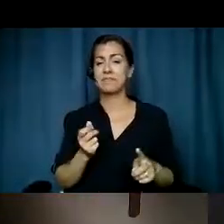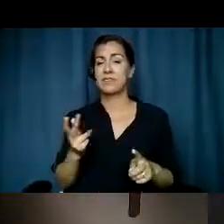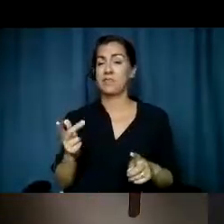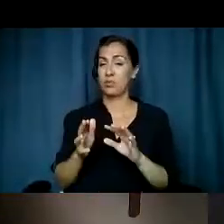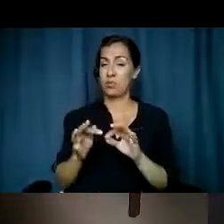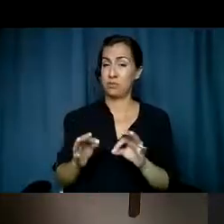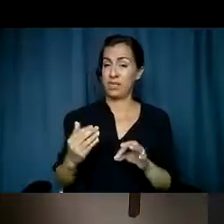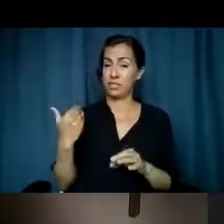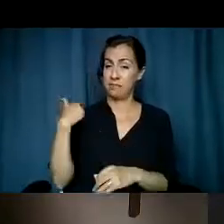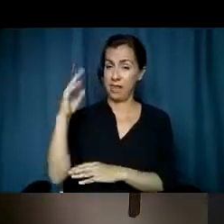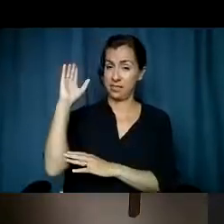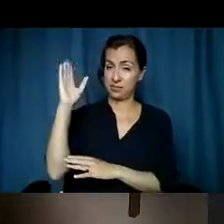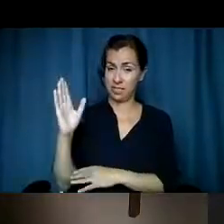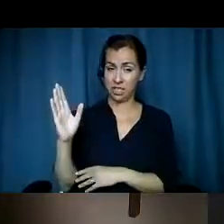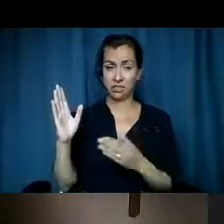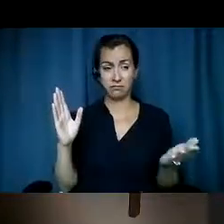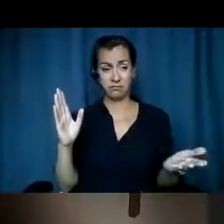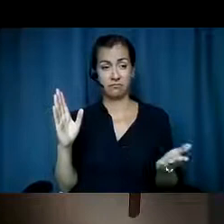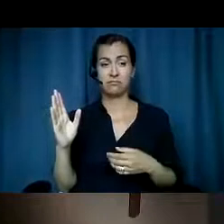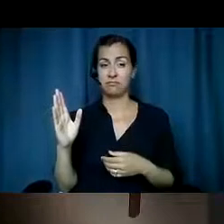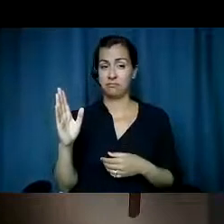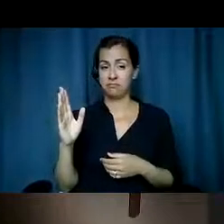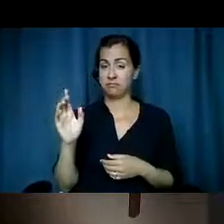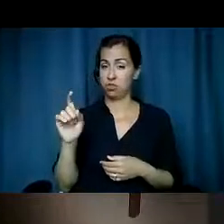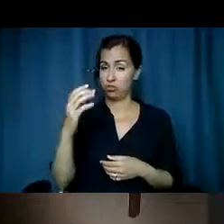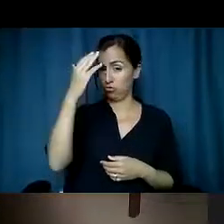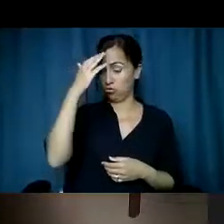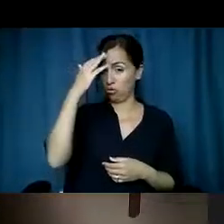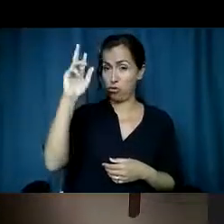questions or help maybe writing things down.